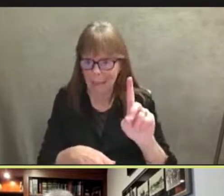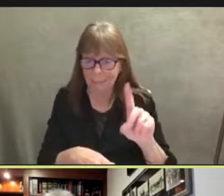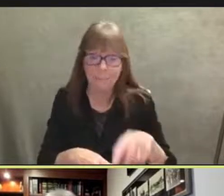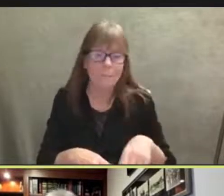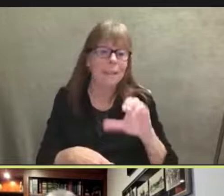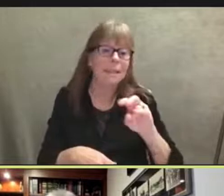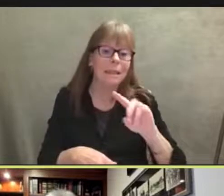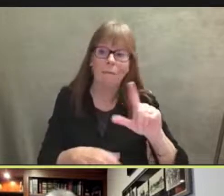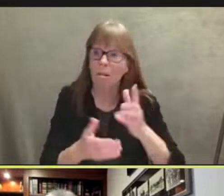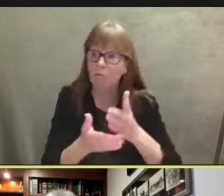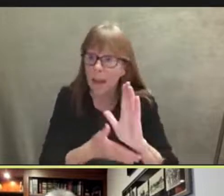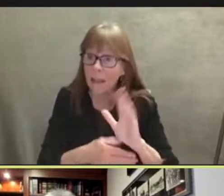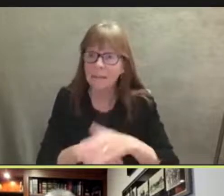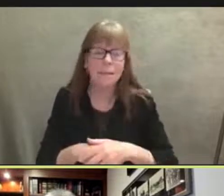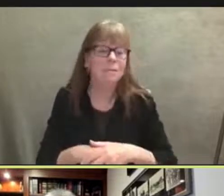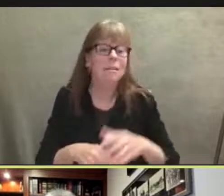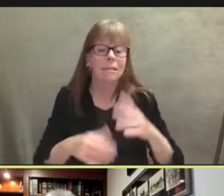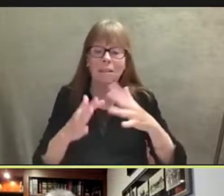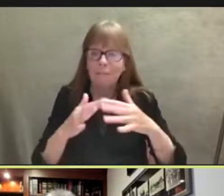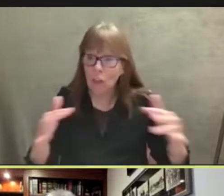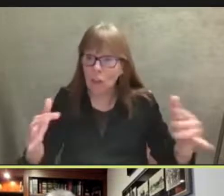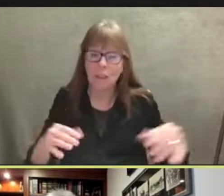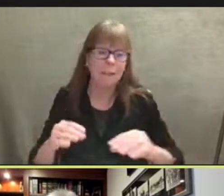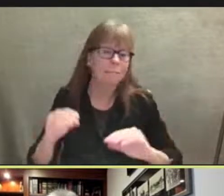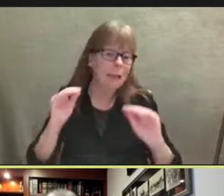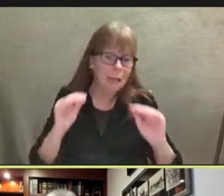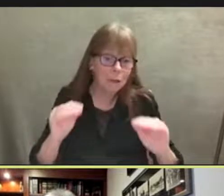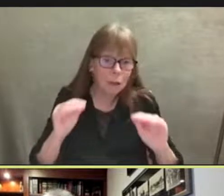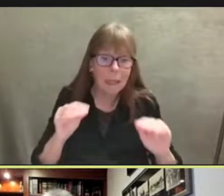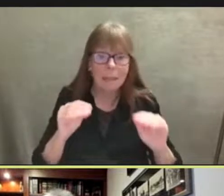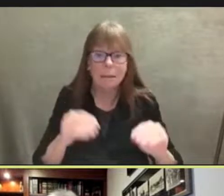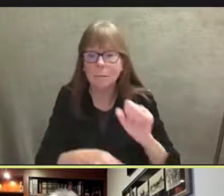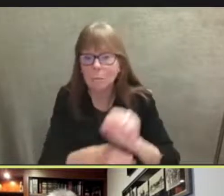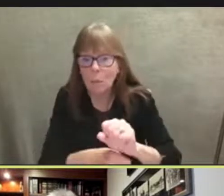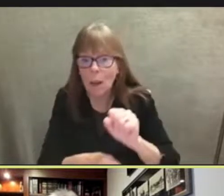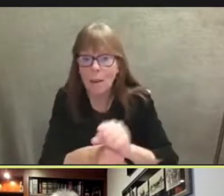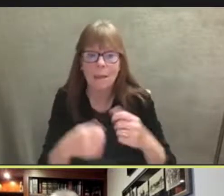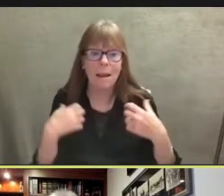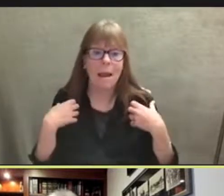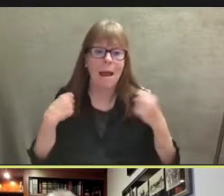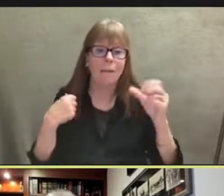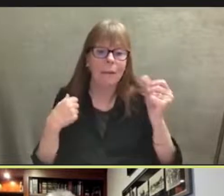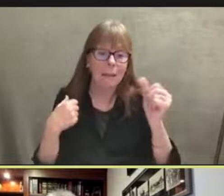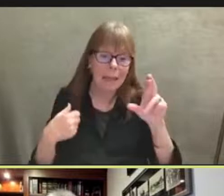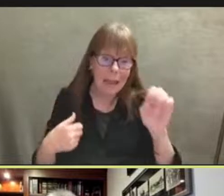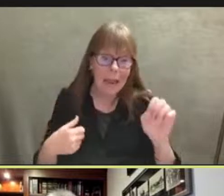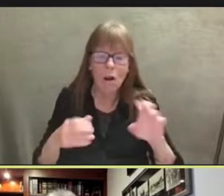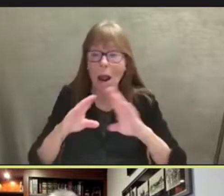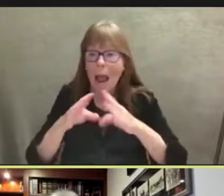diversity, education, employment, healthcare, housing, long-term services and supports,